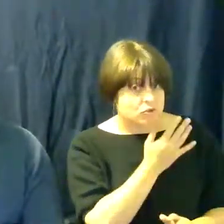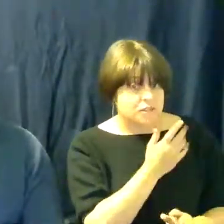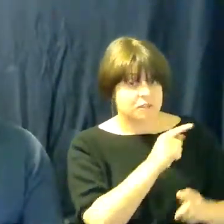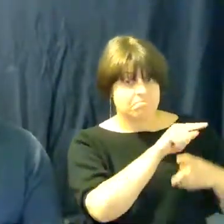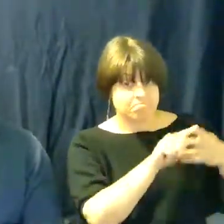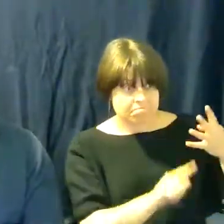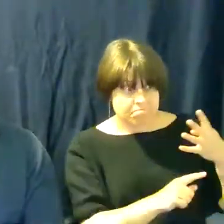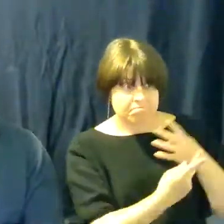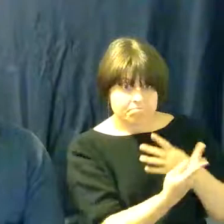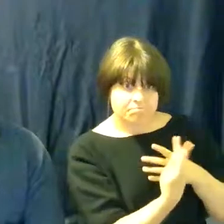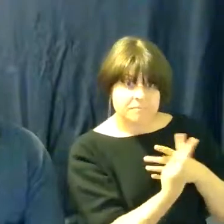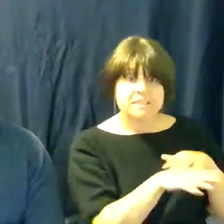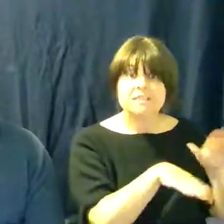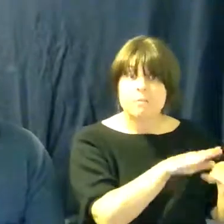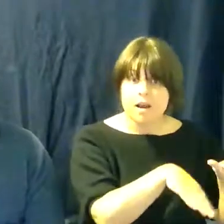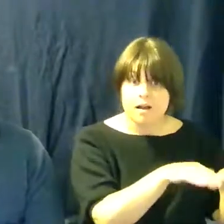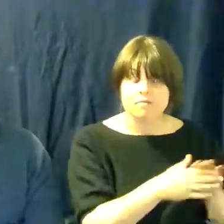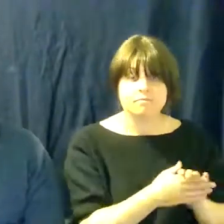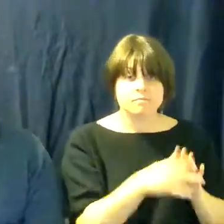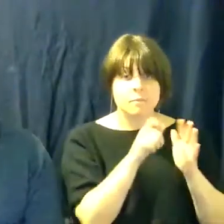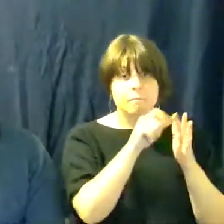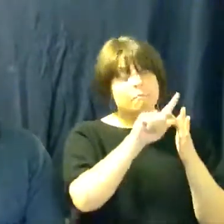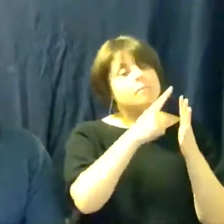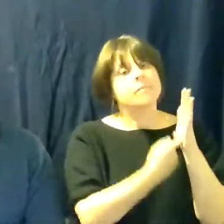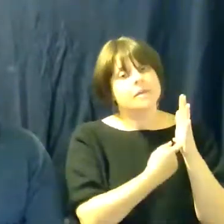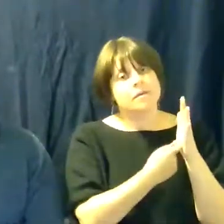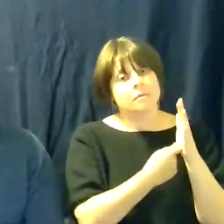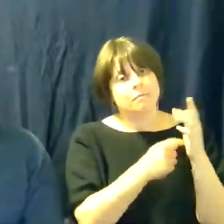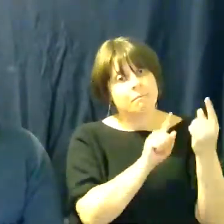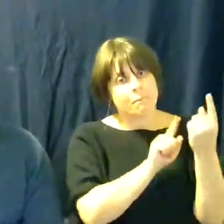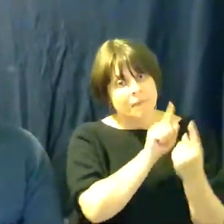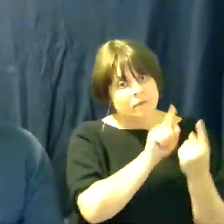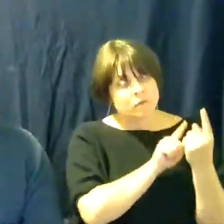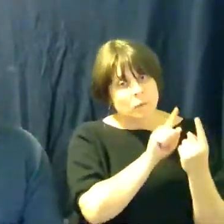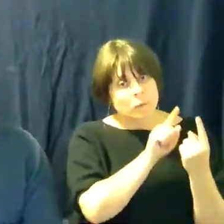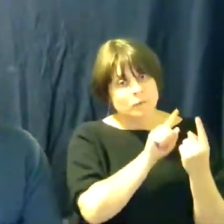may relate to age, ability, interests